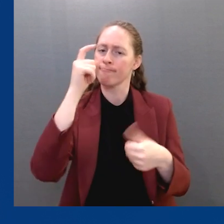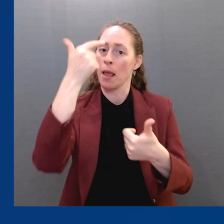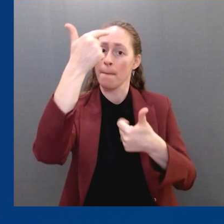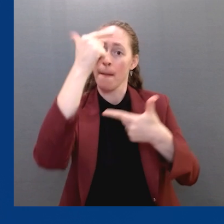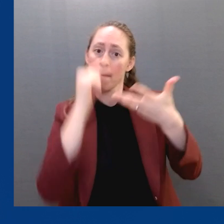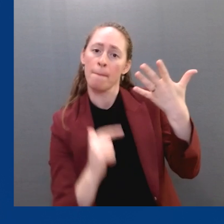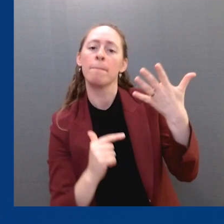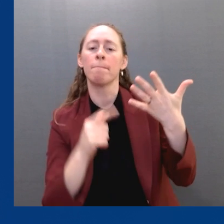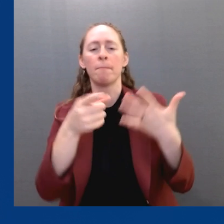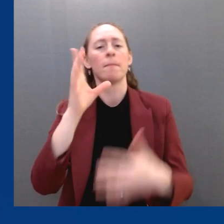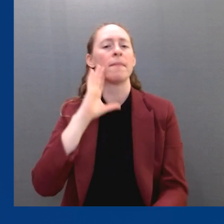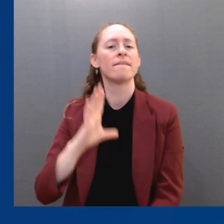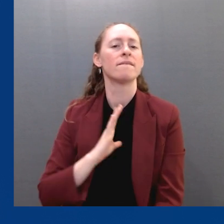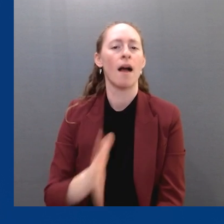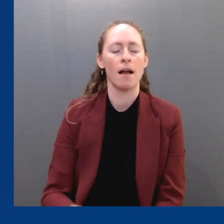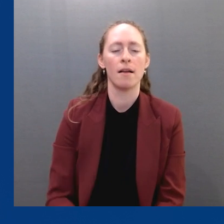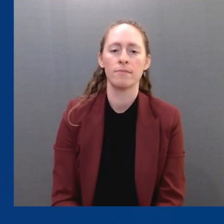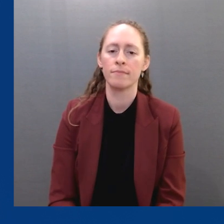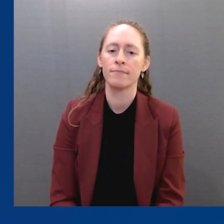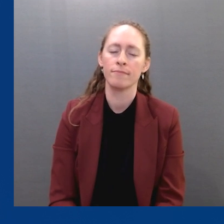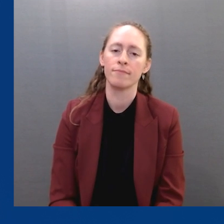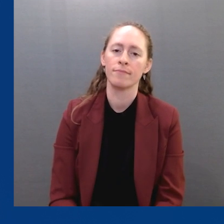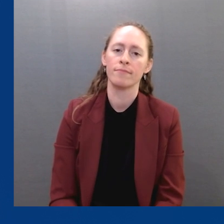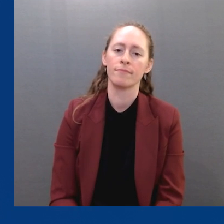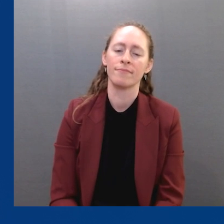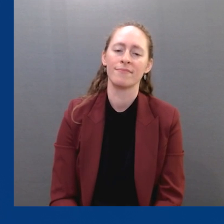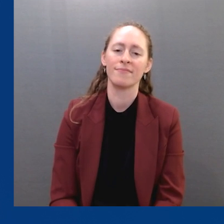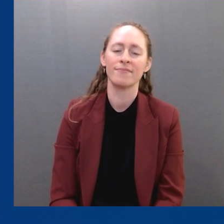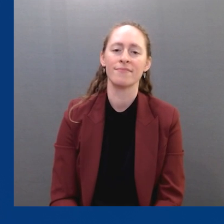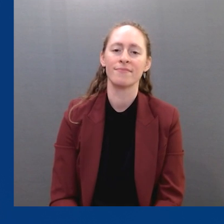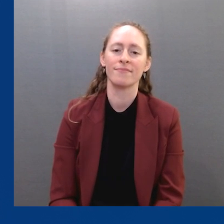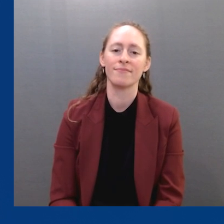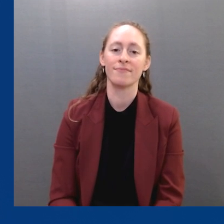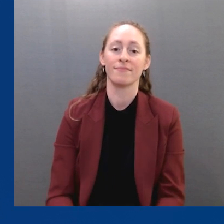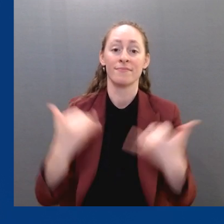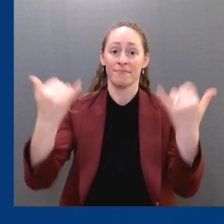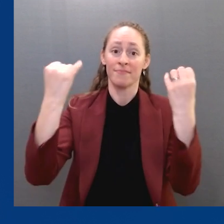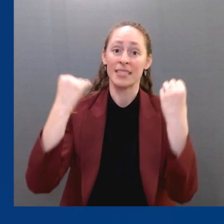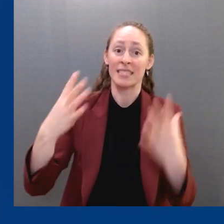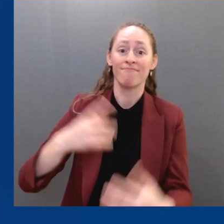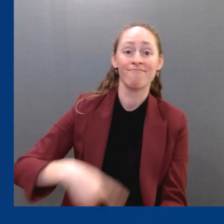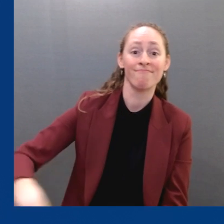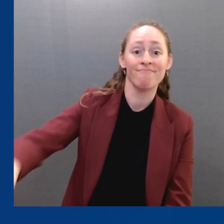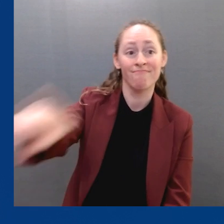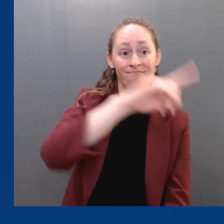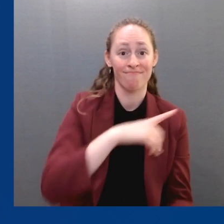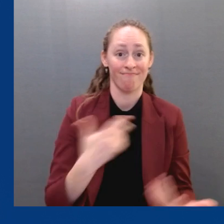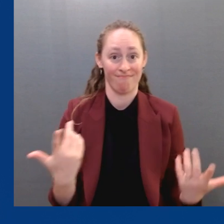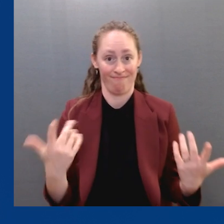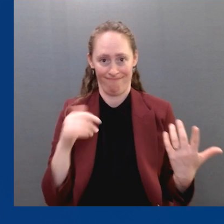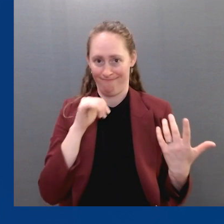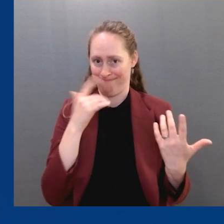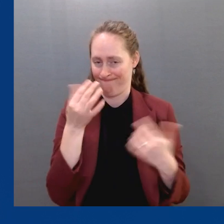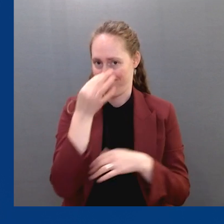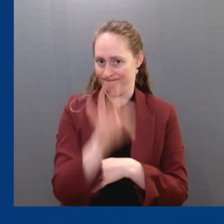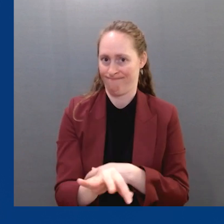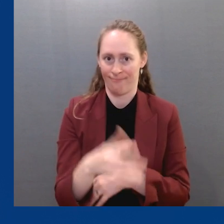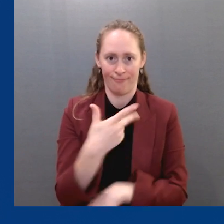Currently, many Americans are under-vaccinated, meaning they are not up to date on their COVID-19 vaccines.